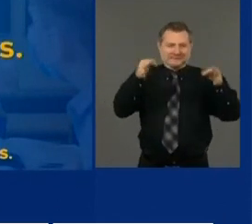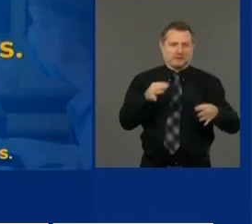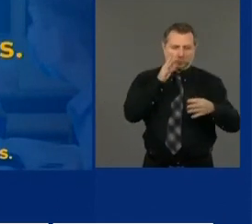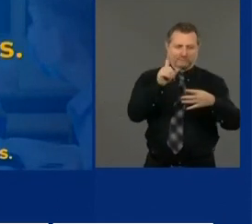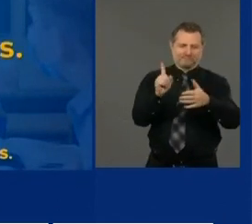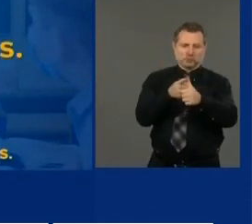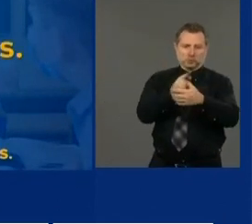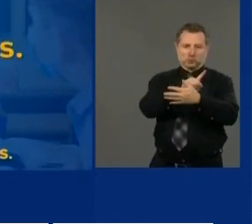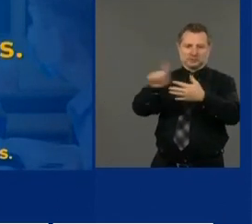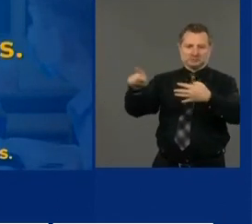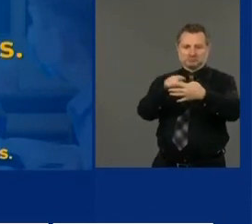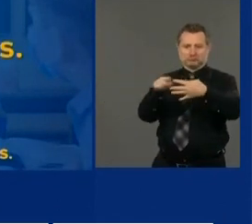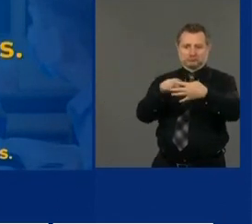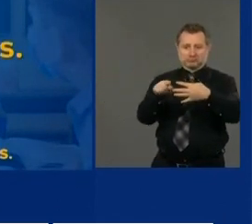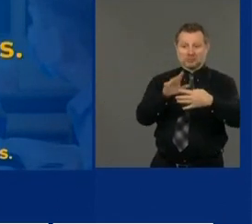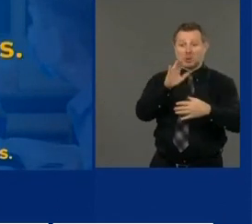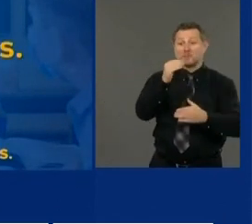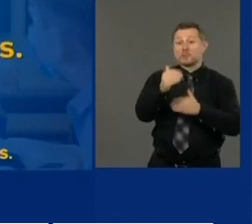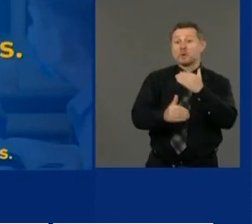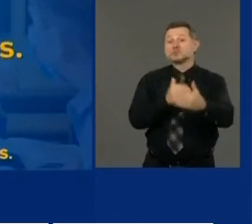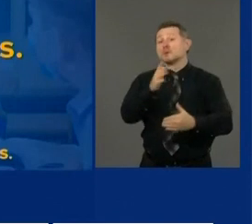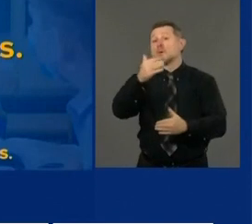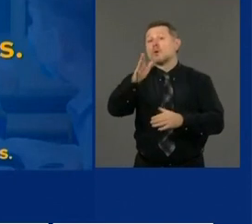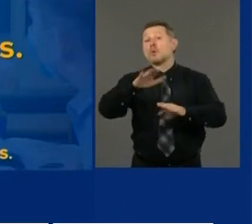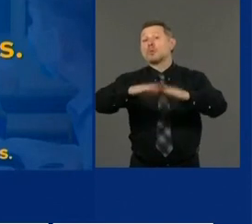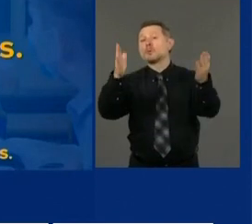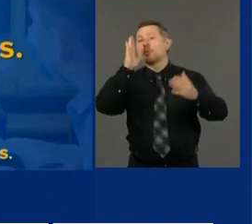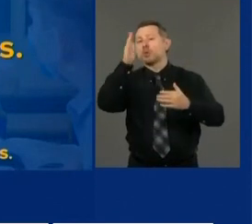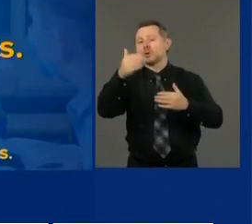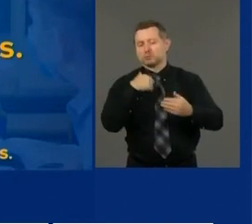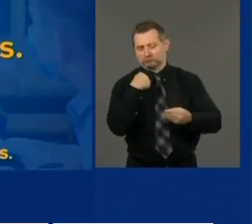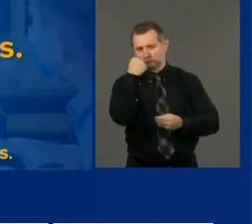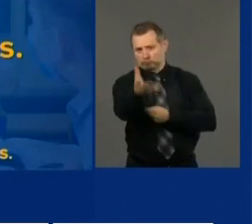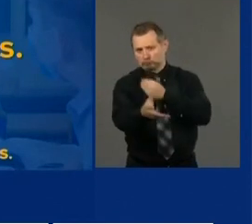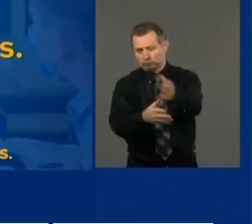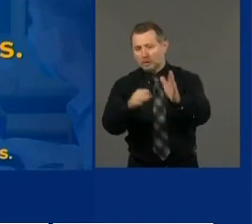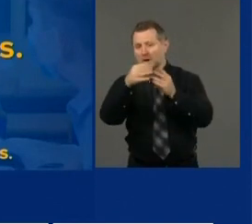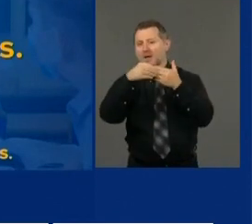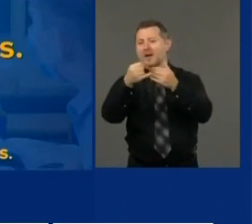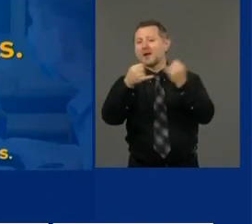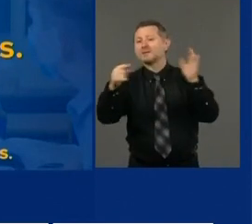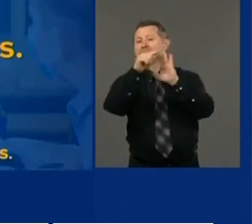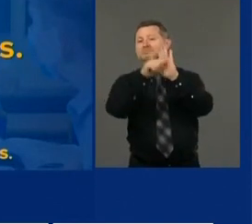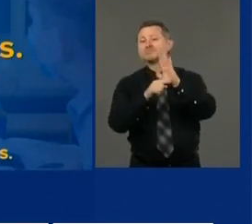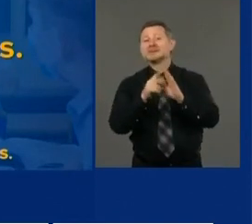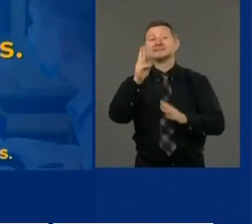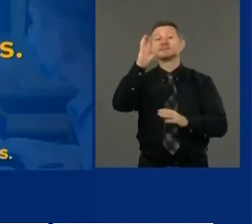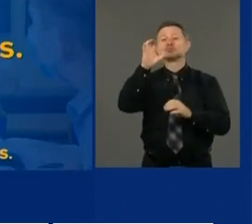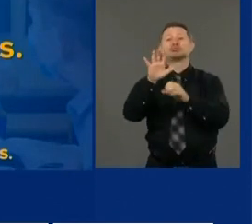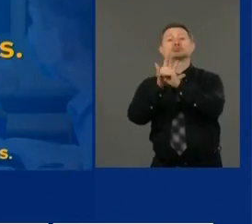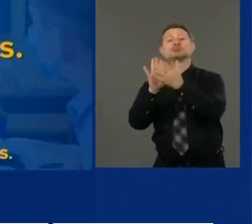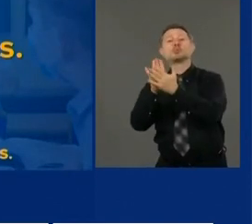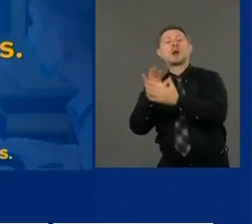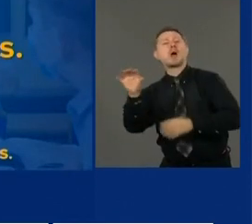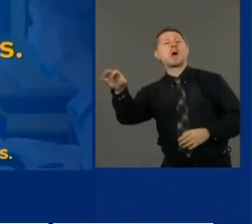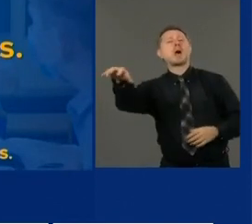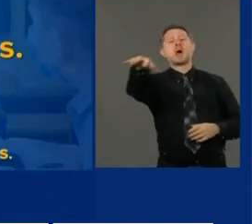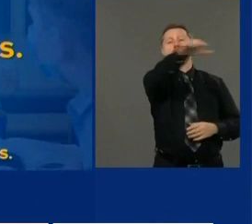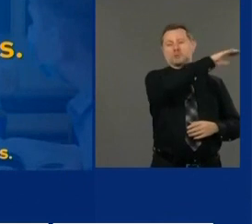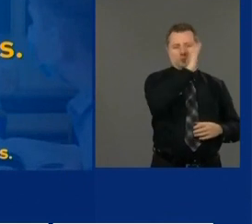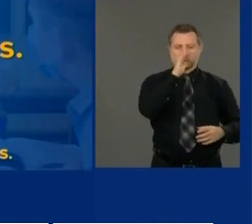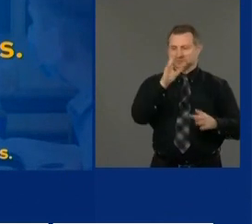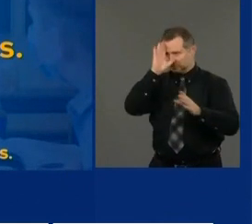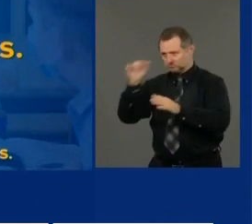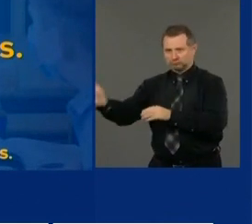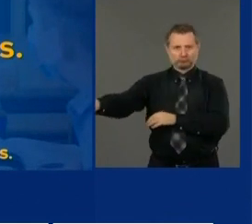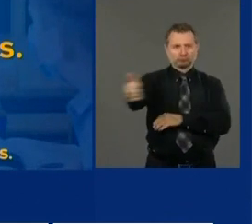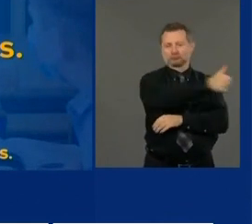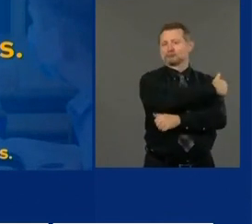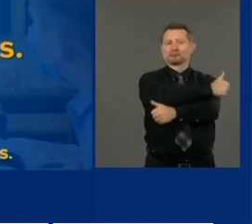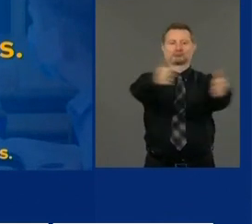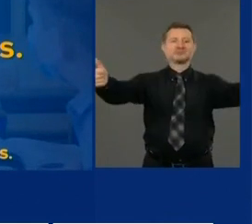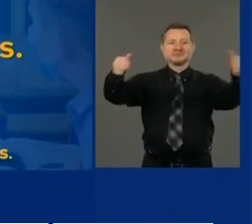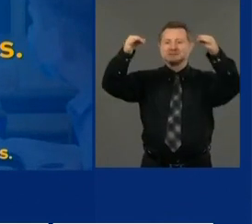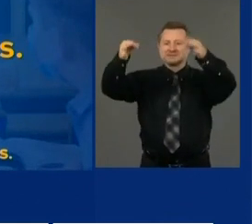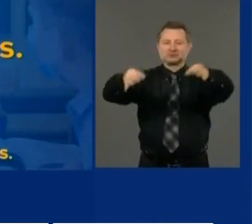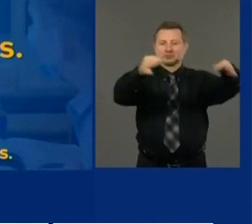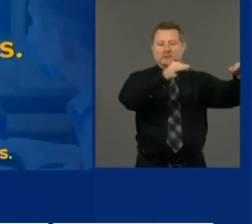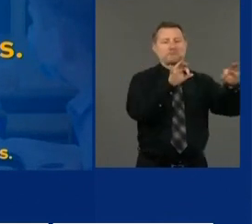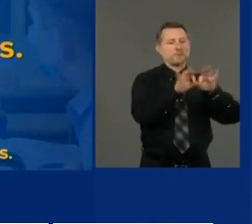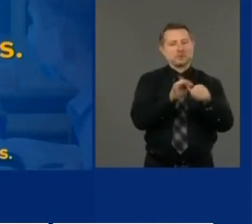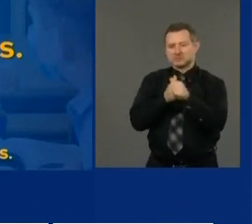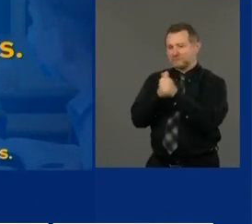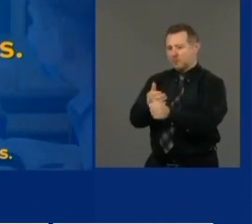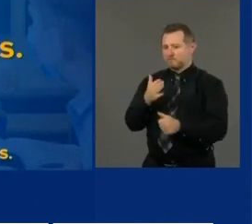NINE, THEN WE HAD AN EMERGENCY